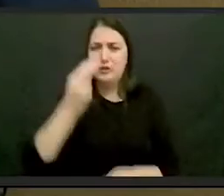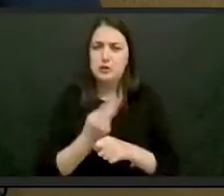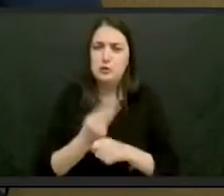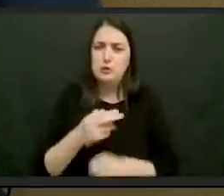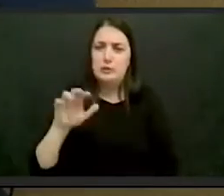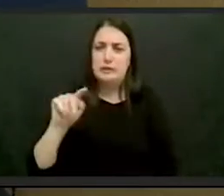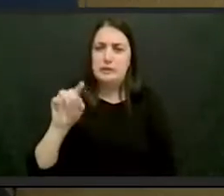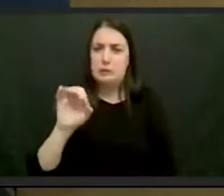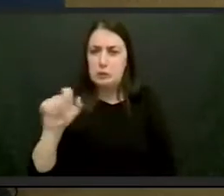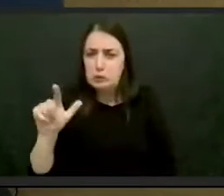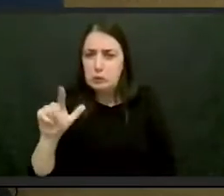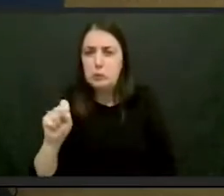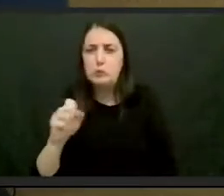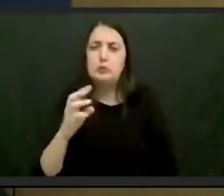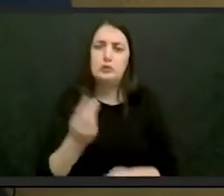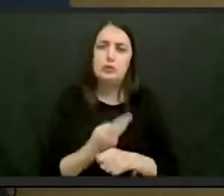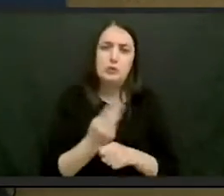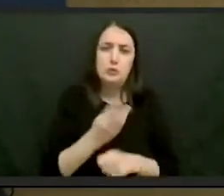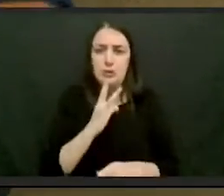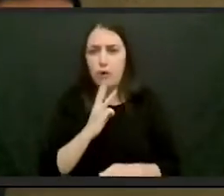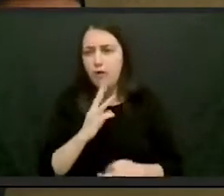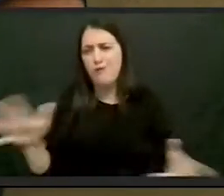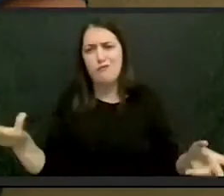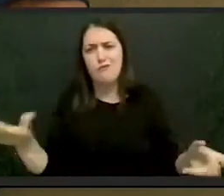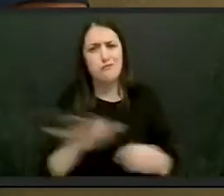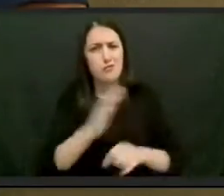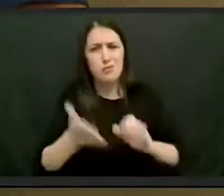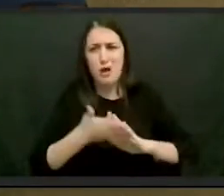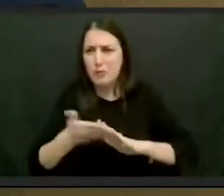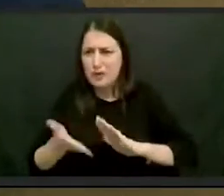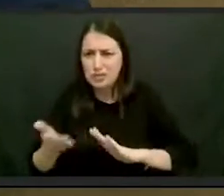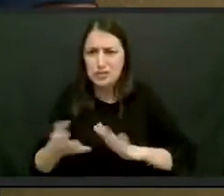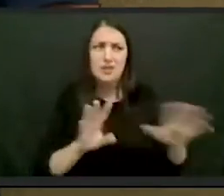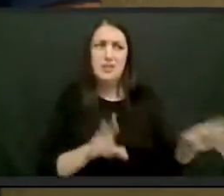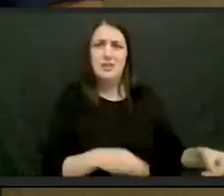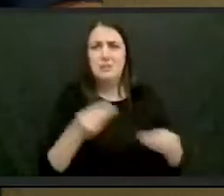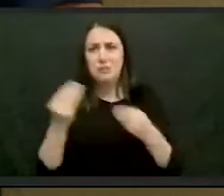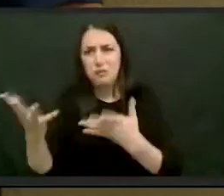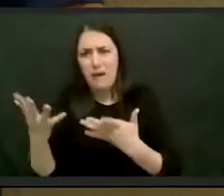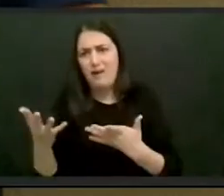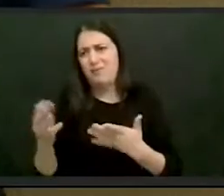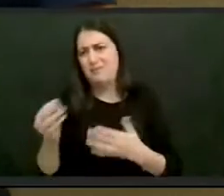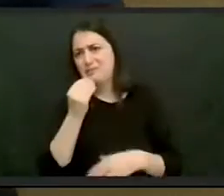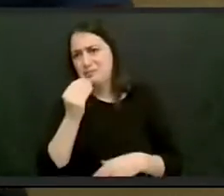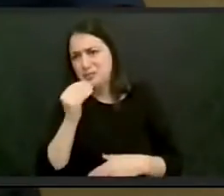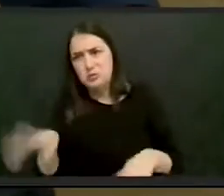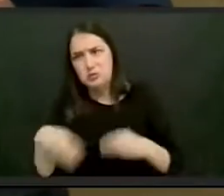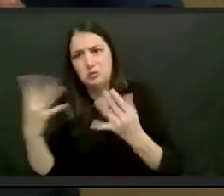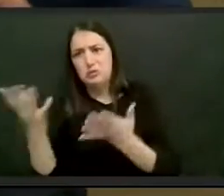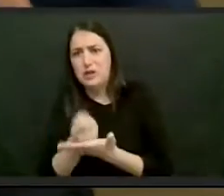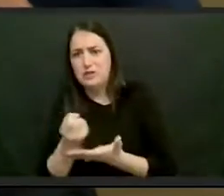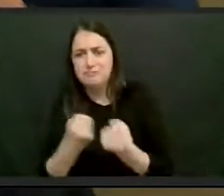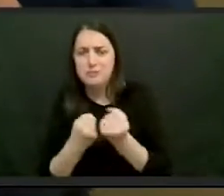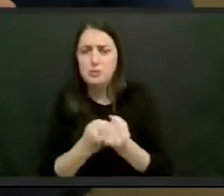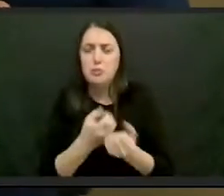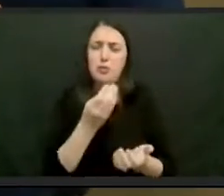It's an overall operation that supports the bigger picture of fire suppression. So, I hope I answered your questions. I'm sure more will come in and I'm gonna hand over our partners on